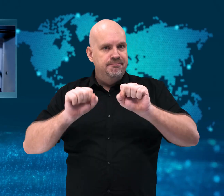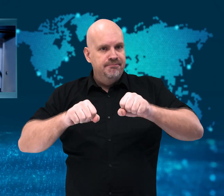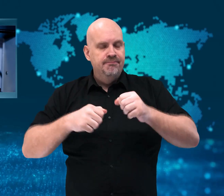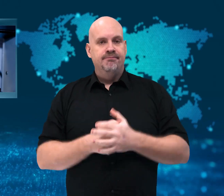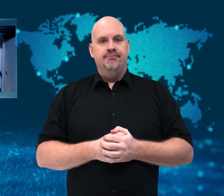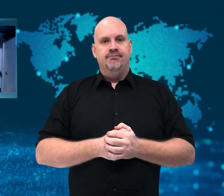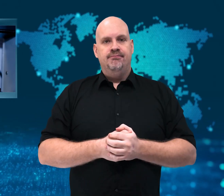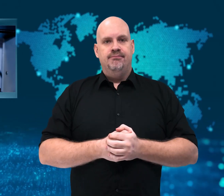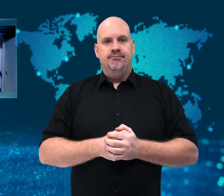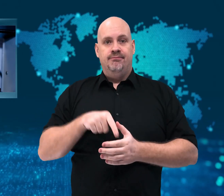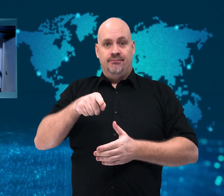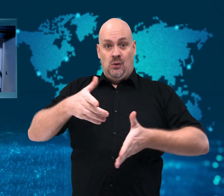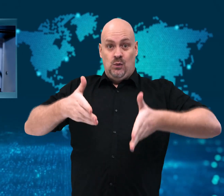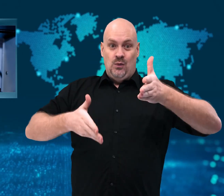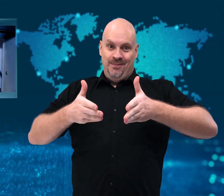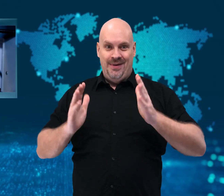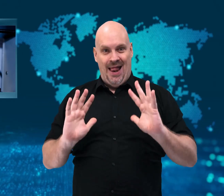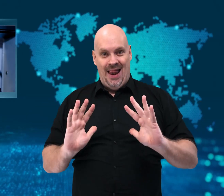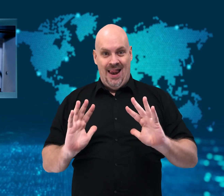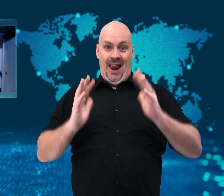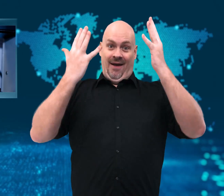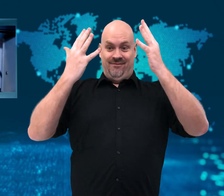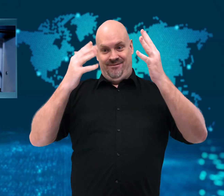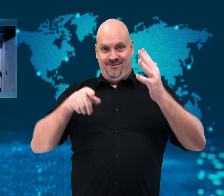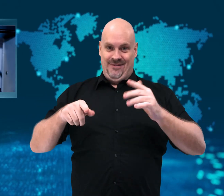as people might picture.